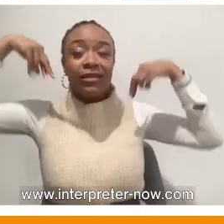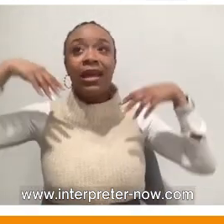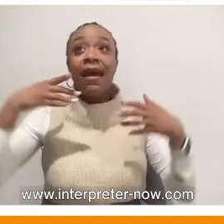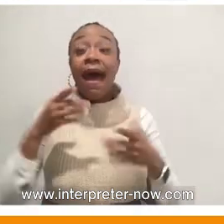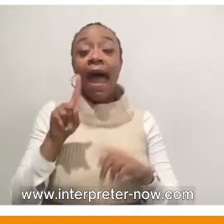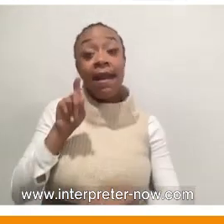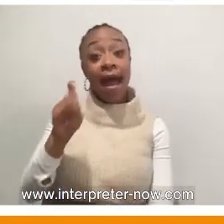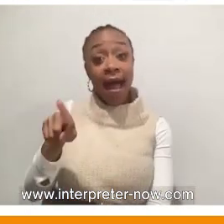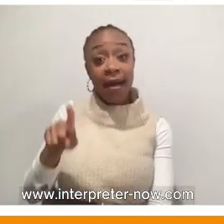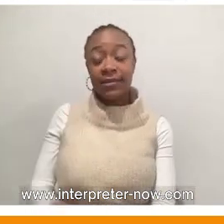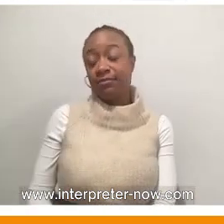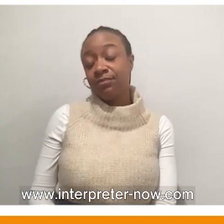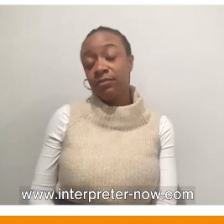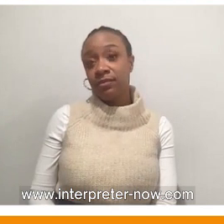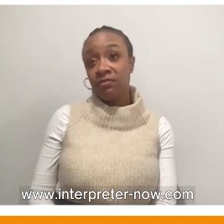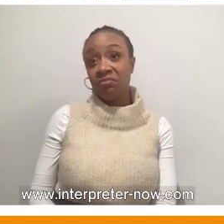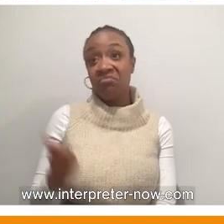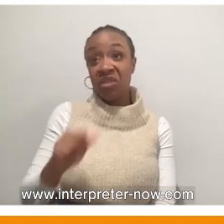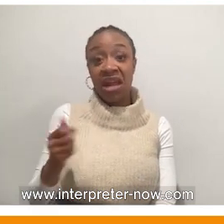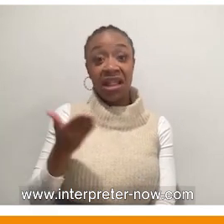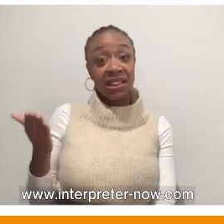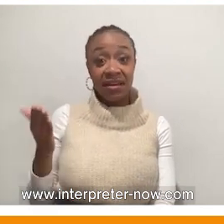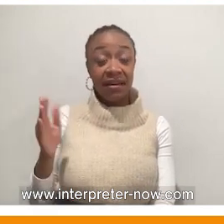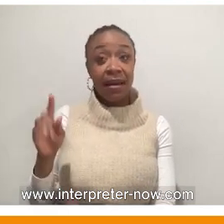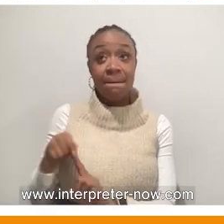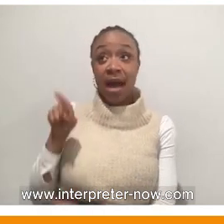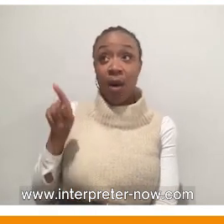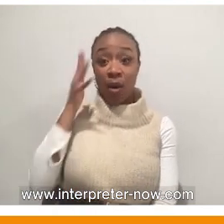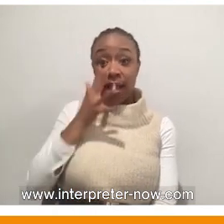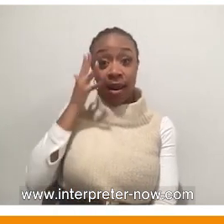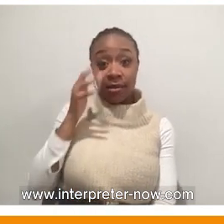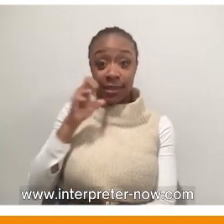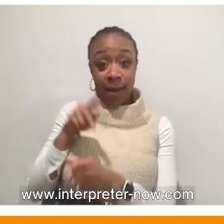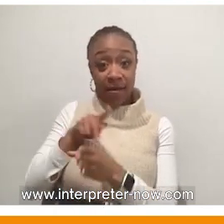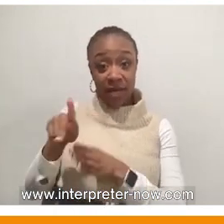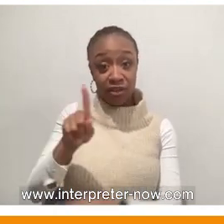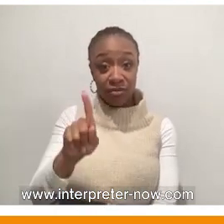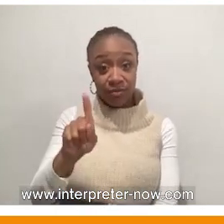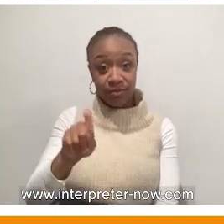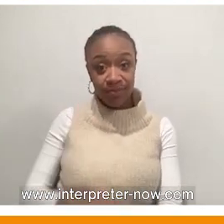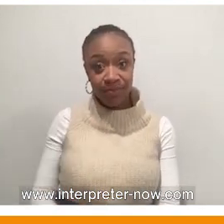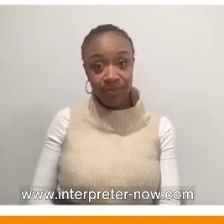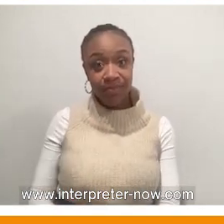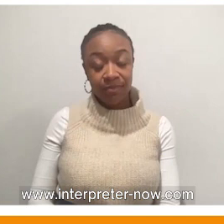has locks, dreads. I ask a simple question. I'm like, is anything about how he looks unprofessional?